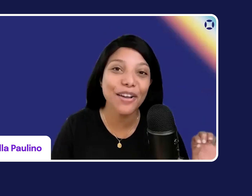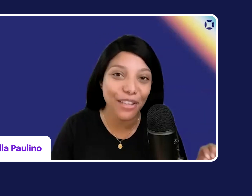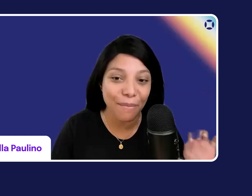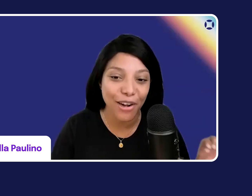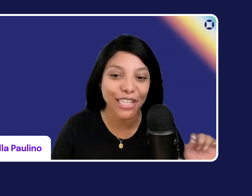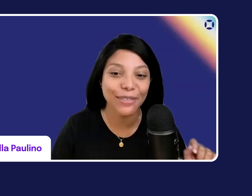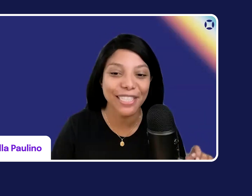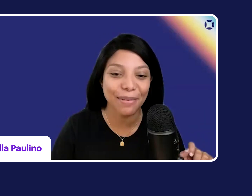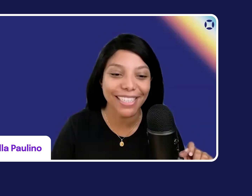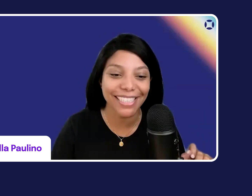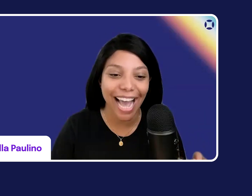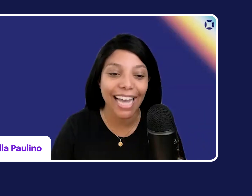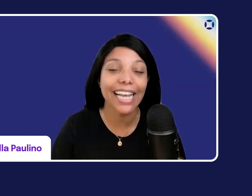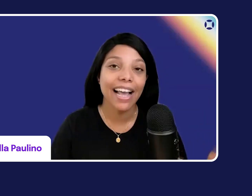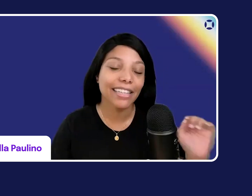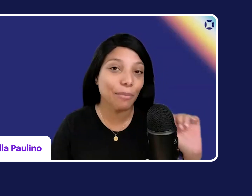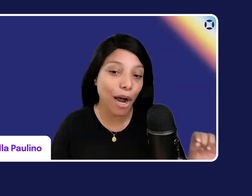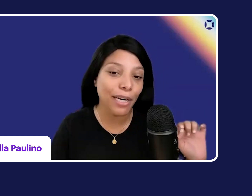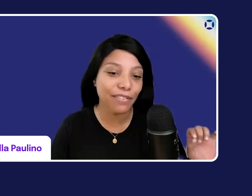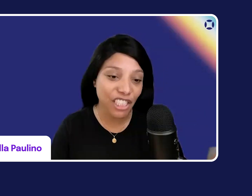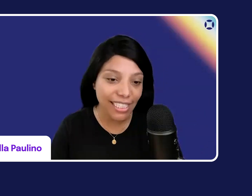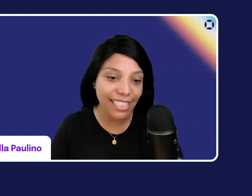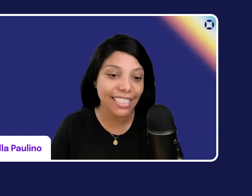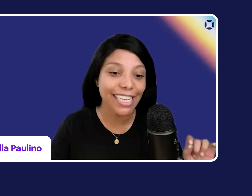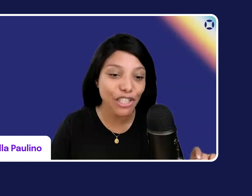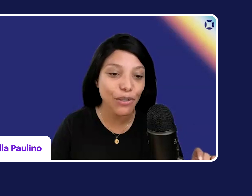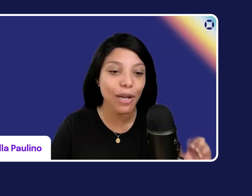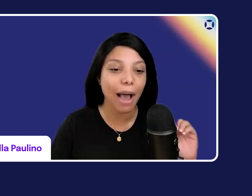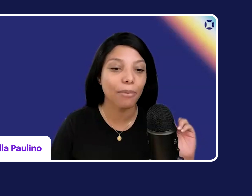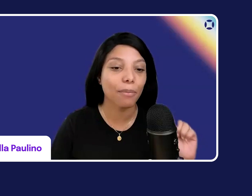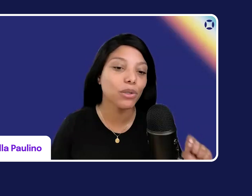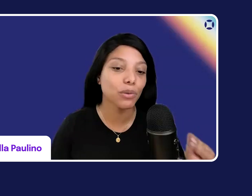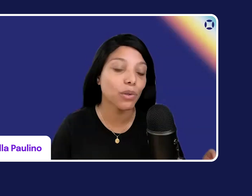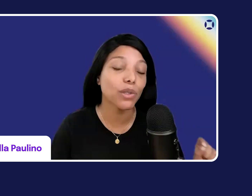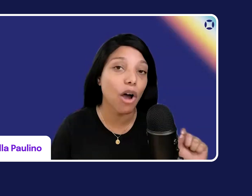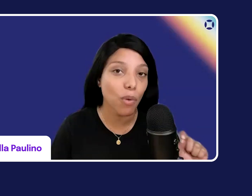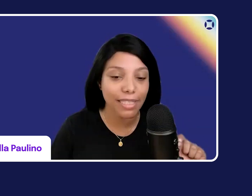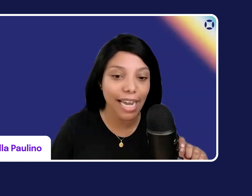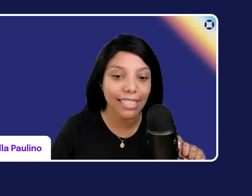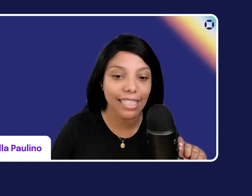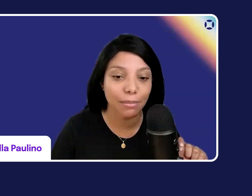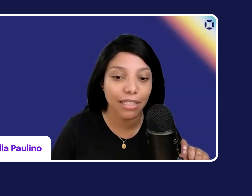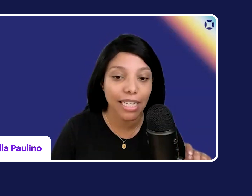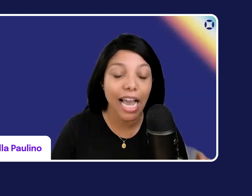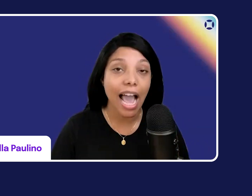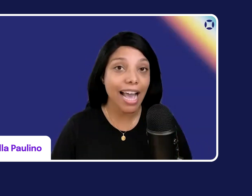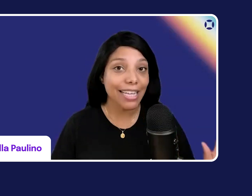of the Americans with Disabilities Act, the Department of Justice issued a proposed rule on website accessibility.